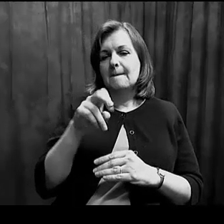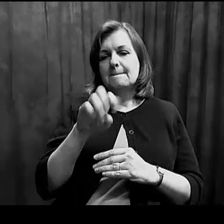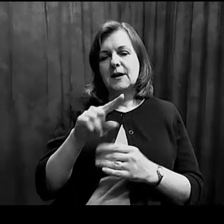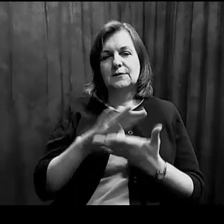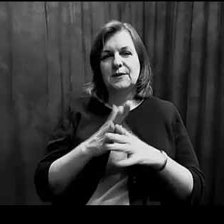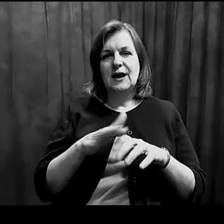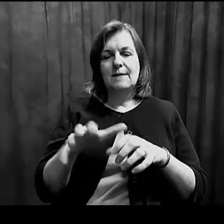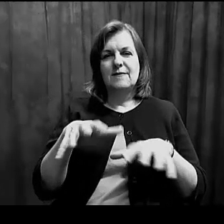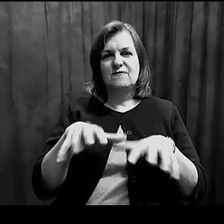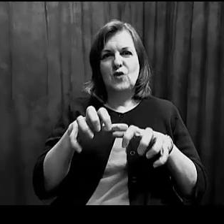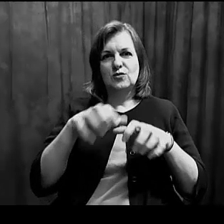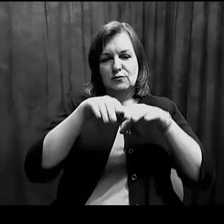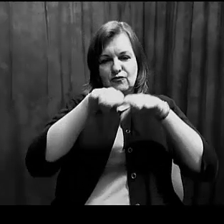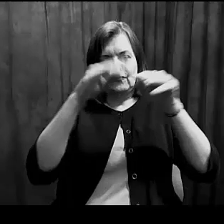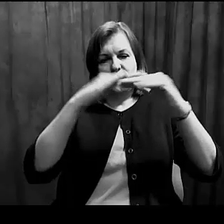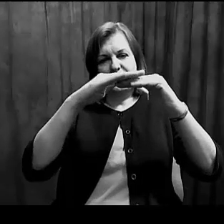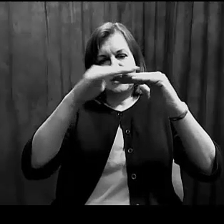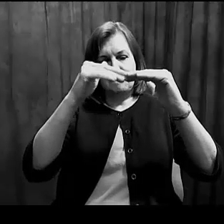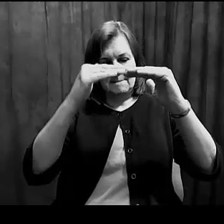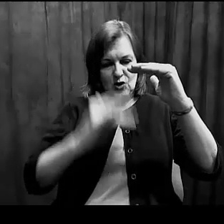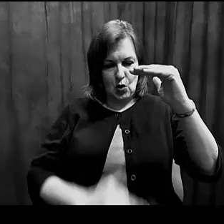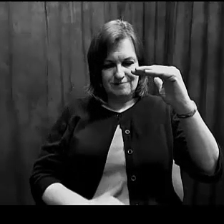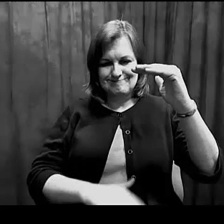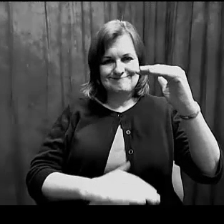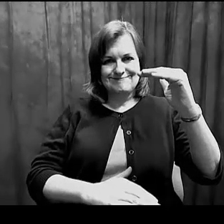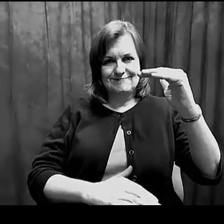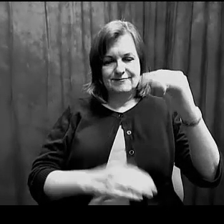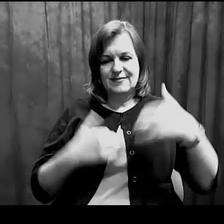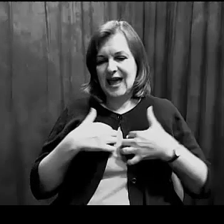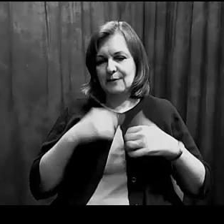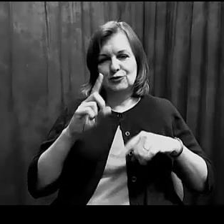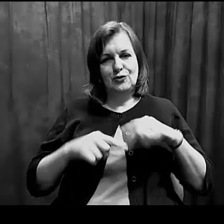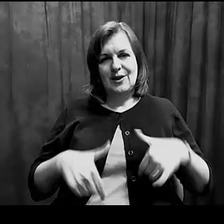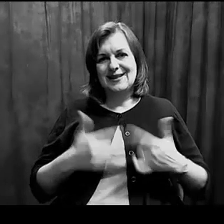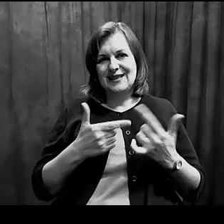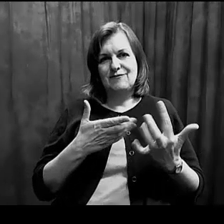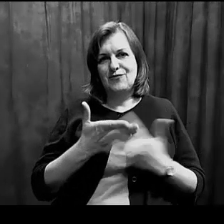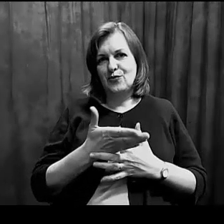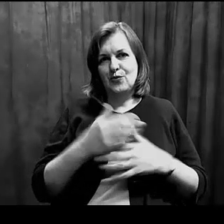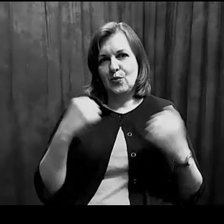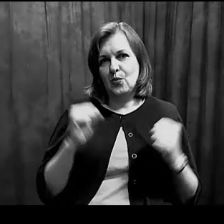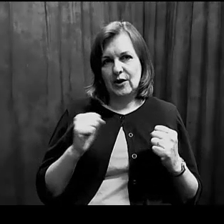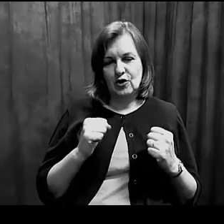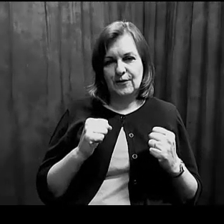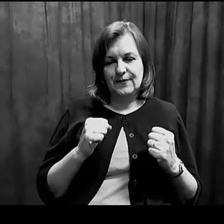if ponds filled clear to the bottom with ice organisms wouldn't be able to over winter